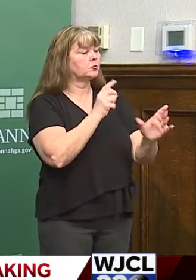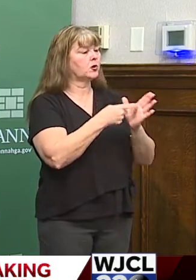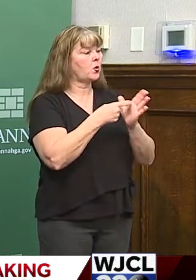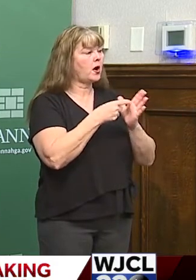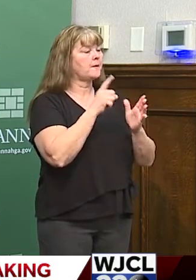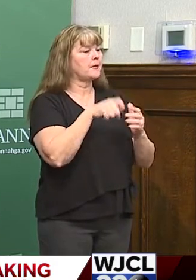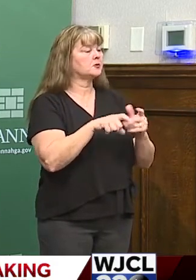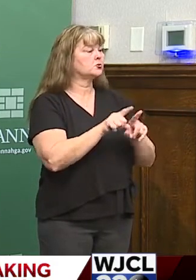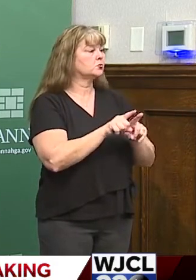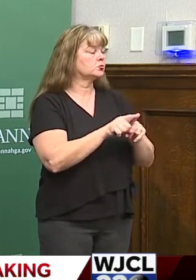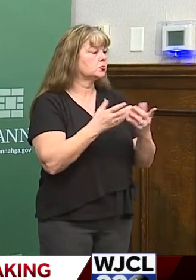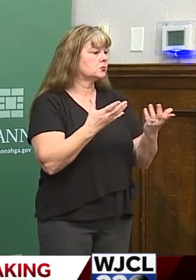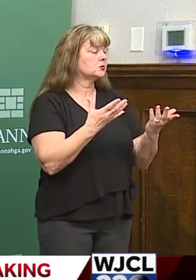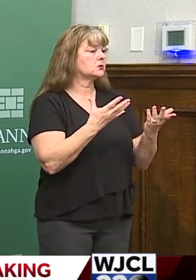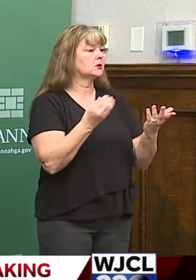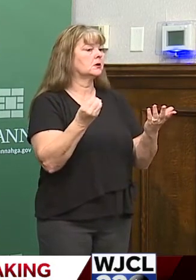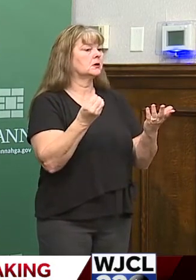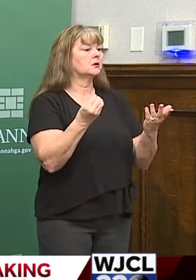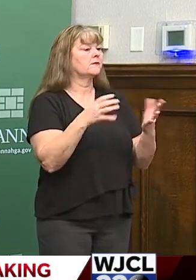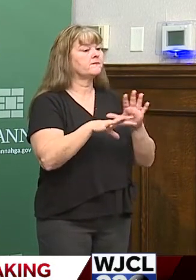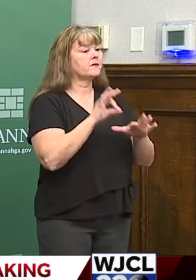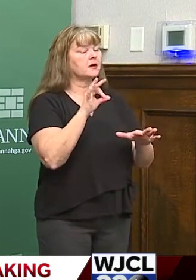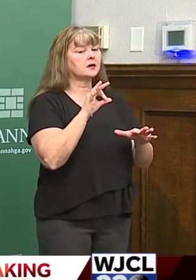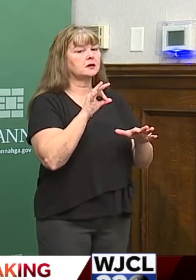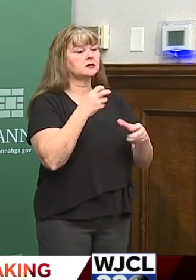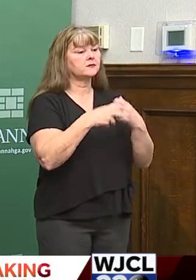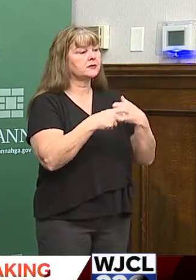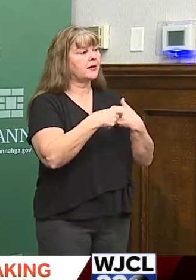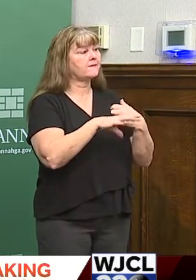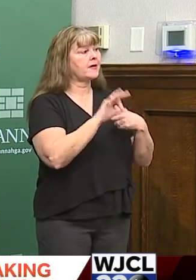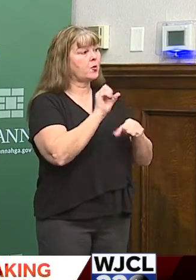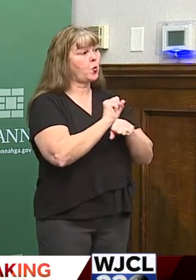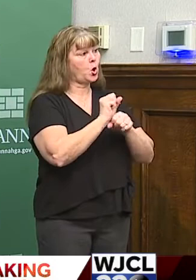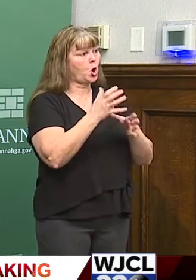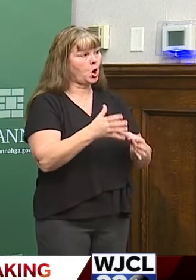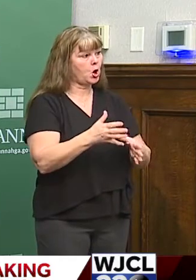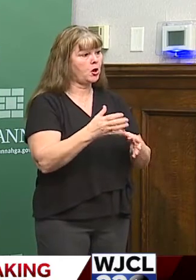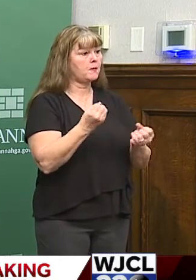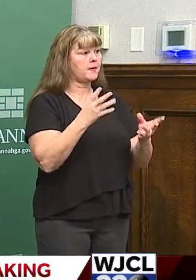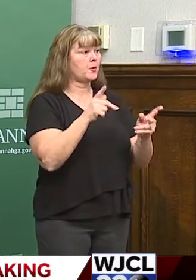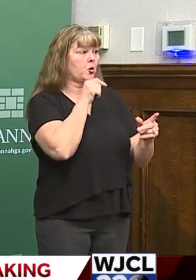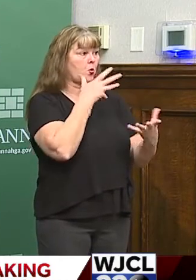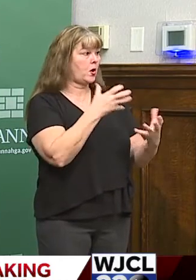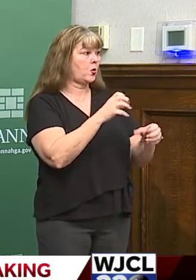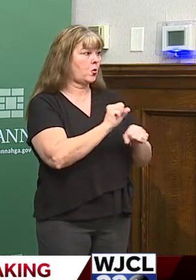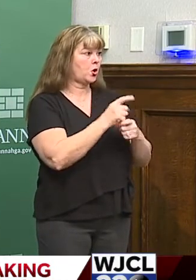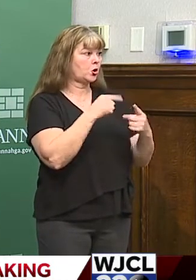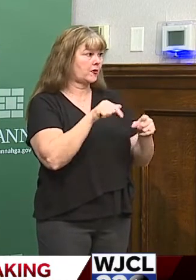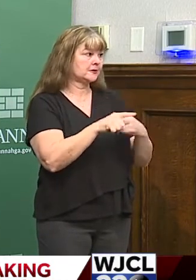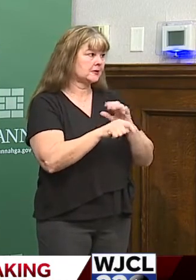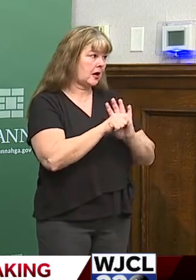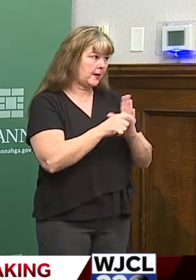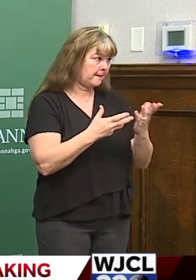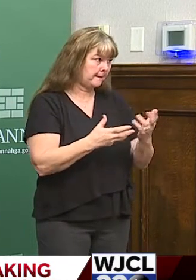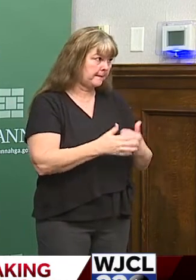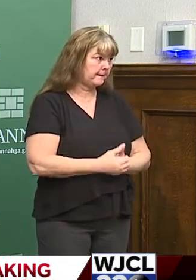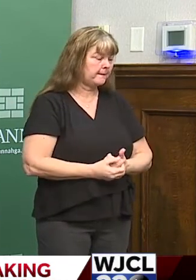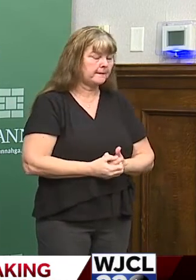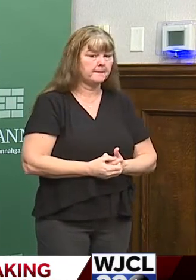THEY ALSO HAVE TO OBEY SOCIAL DISTANCING REQUIREMENTS AND ALSO ARE FINDING DIFFICULTY FINDING WORKERS.